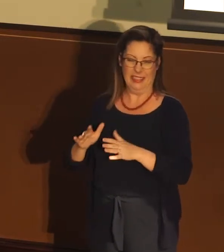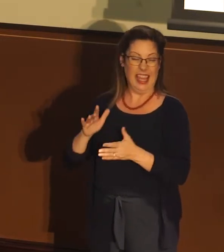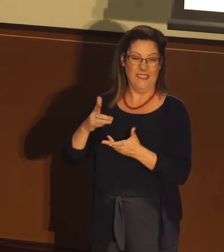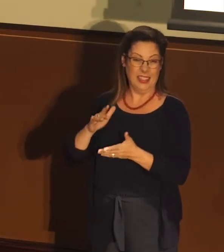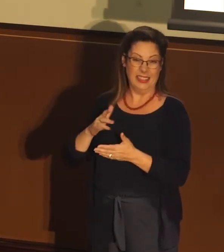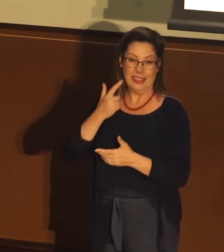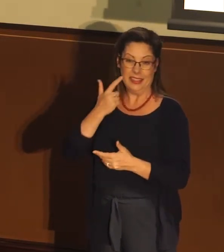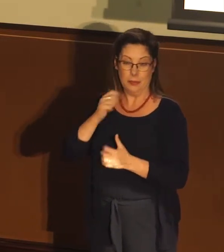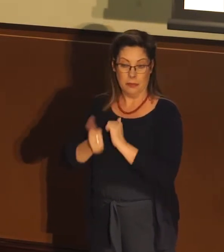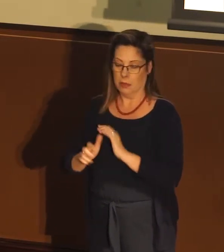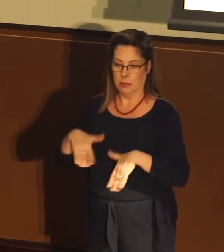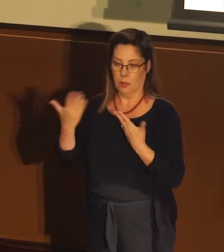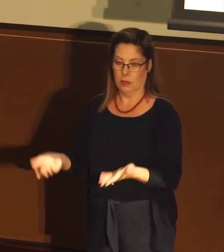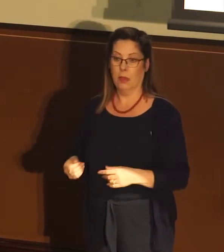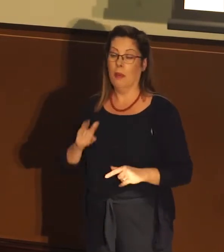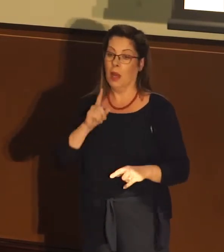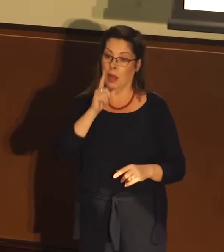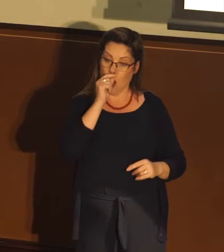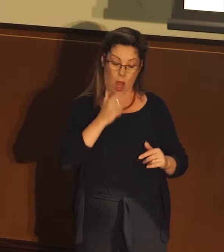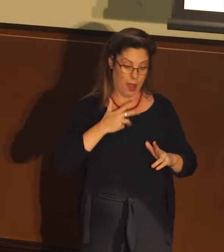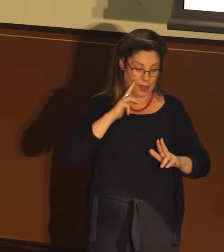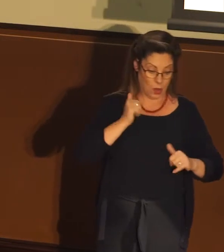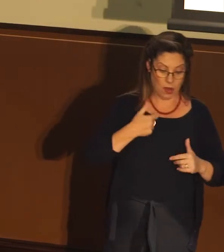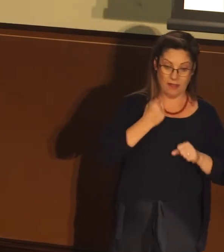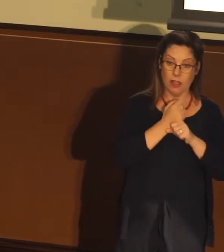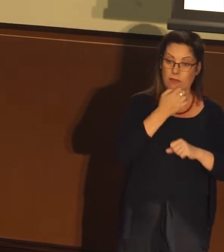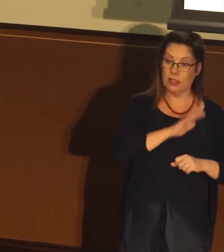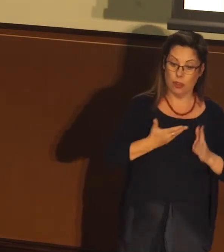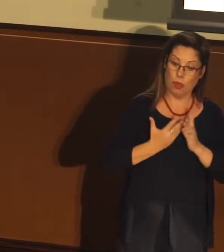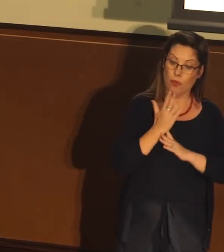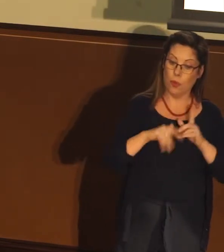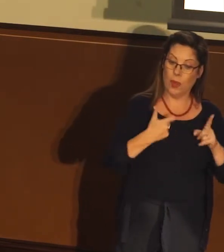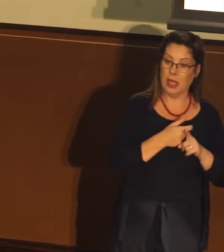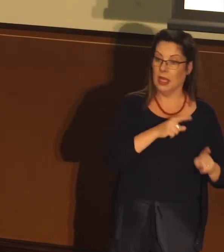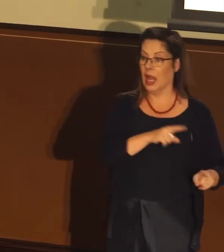Who say, "Well, you know, what if I can look after my grandkids through the week, and work on Friday, Saturday,